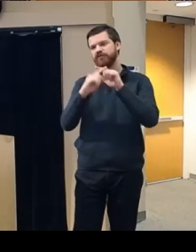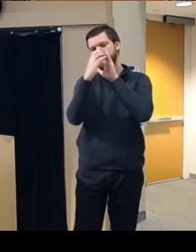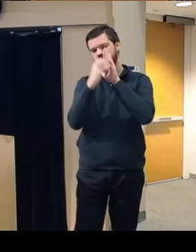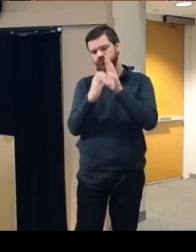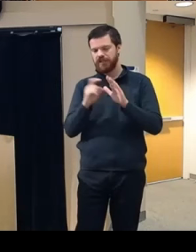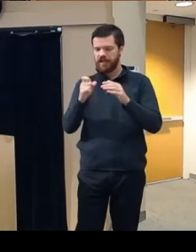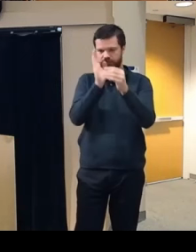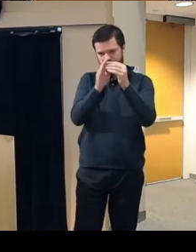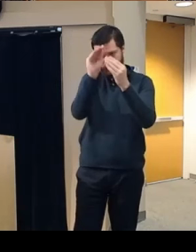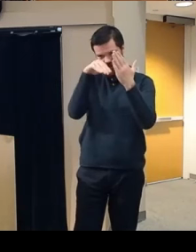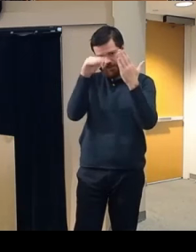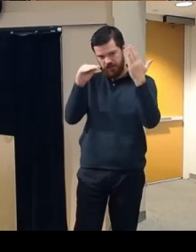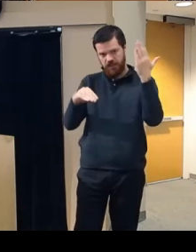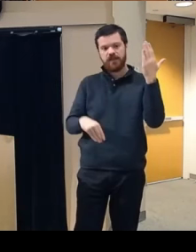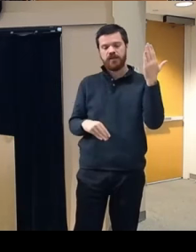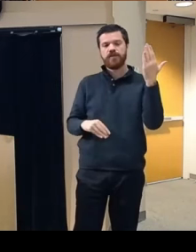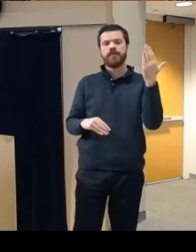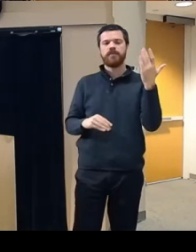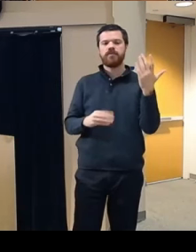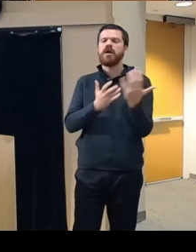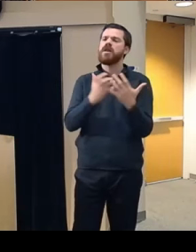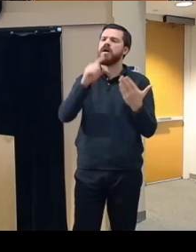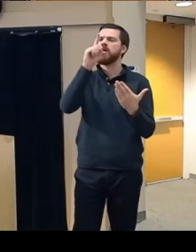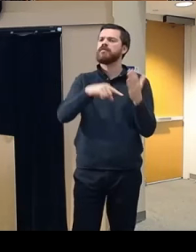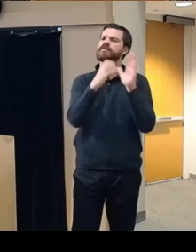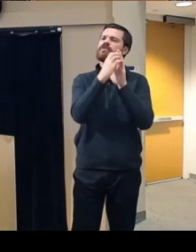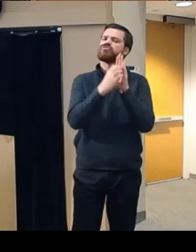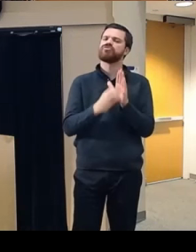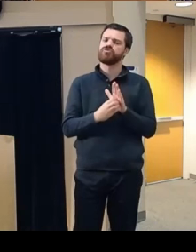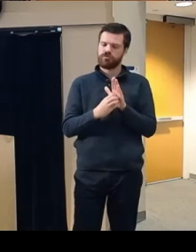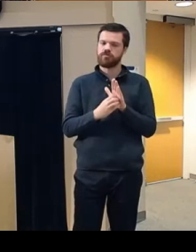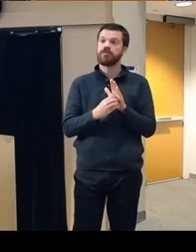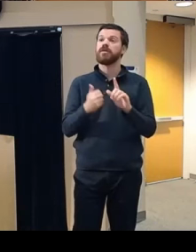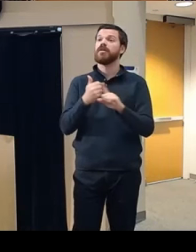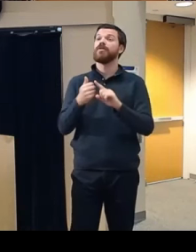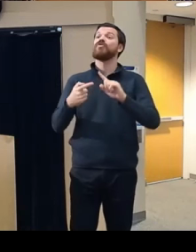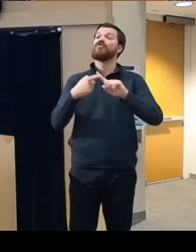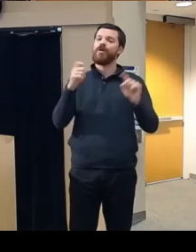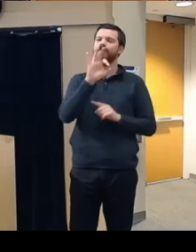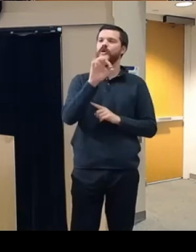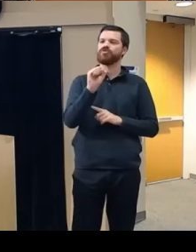be filled up here um and a lot of these sections are actually pulling from the flow sheets Tab and